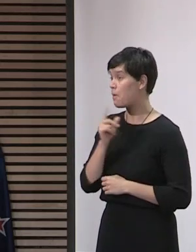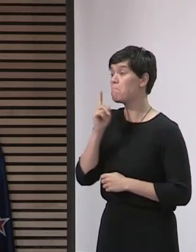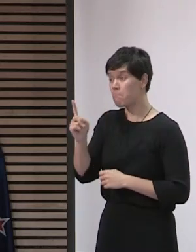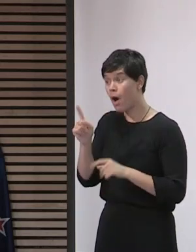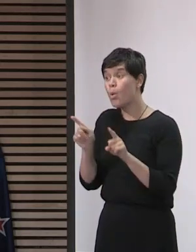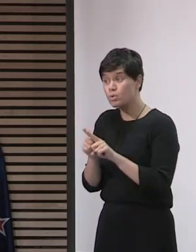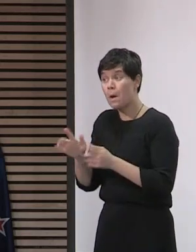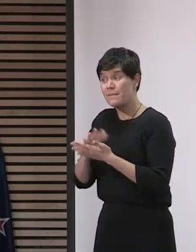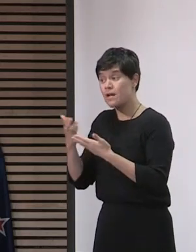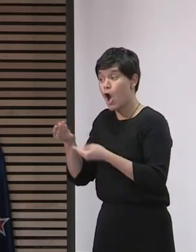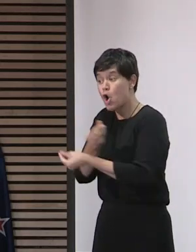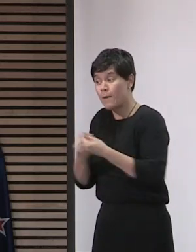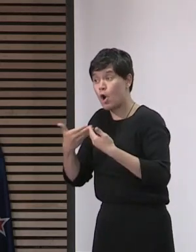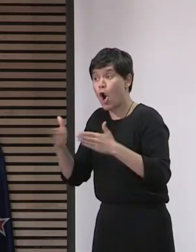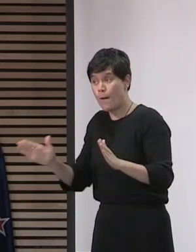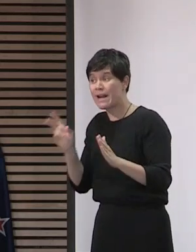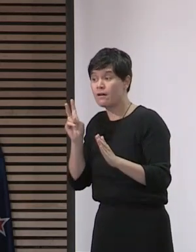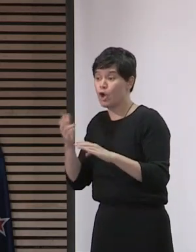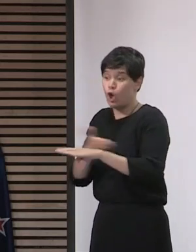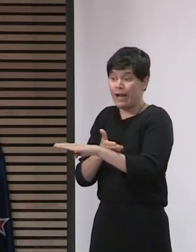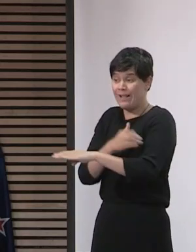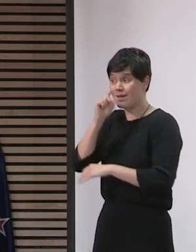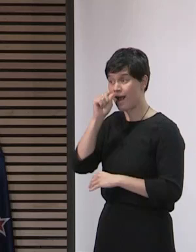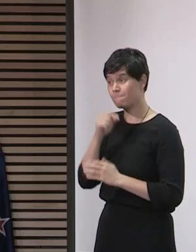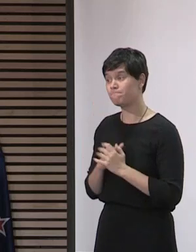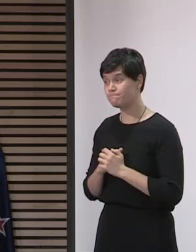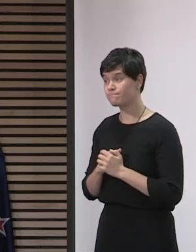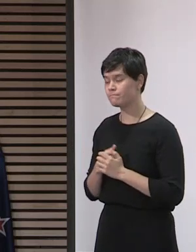actually coming out in a way that opens up our economy more